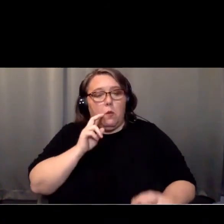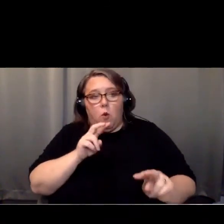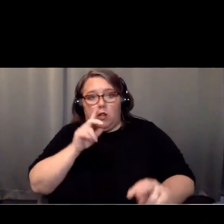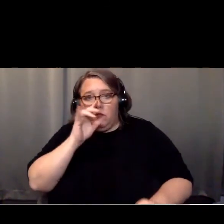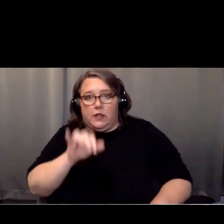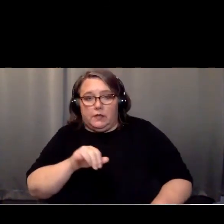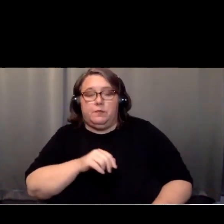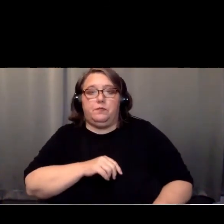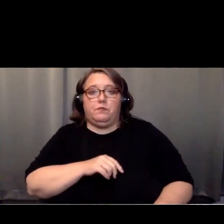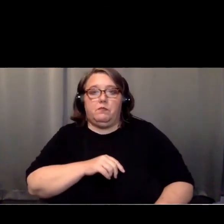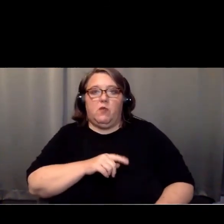You'll probably get it Monday